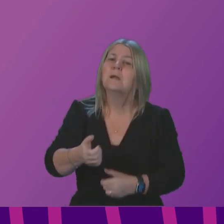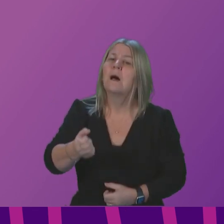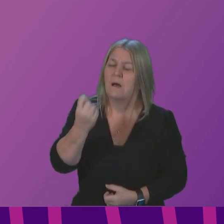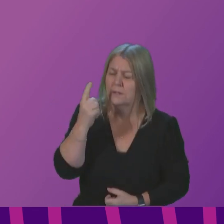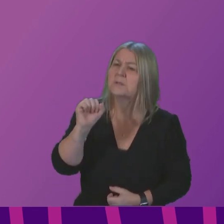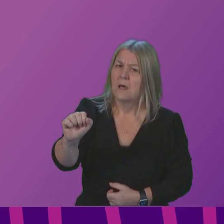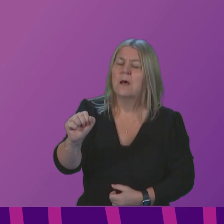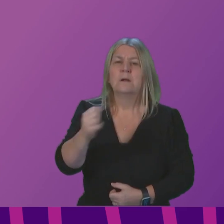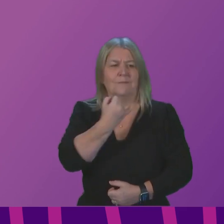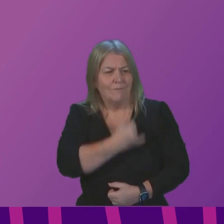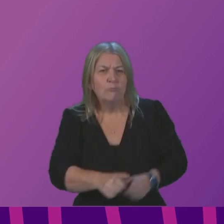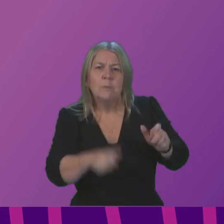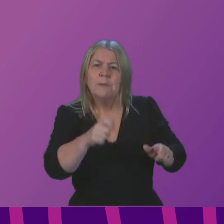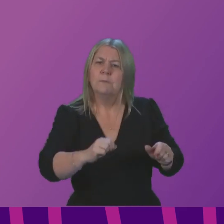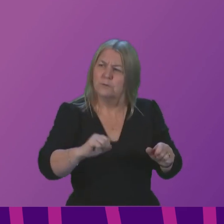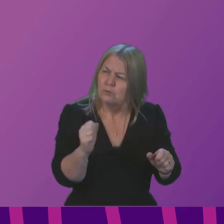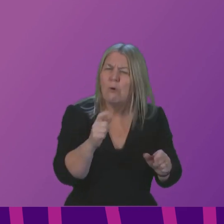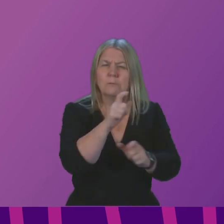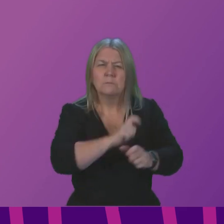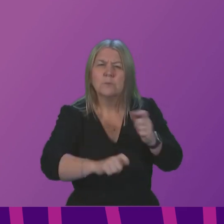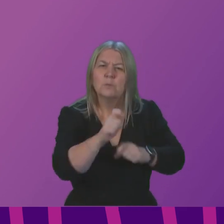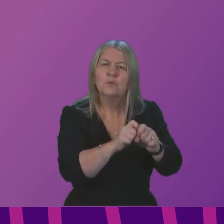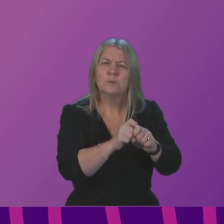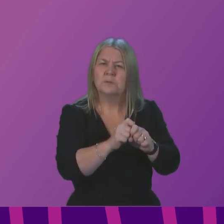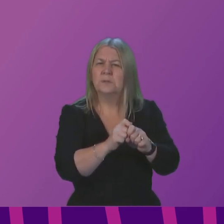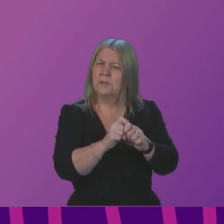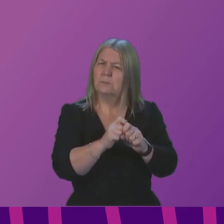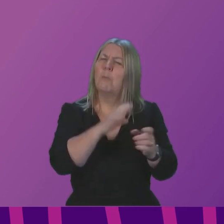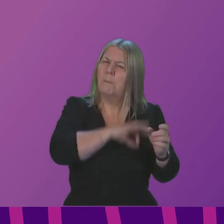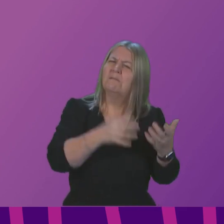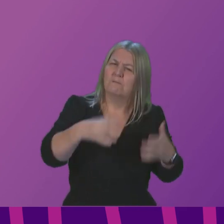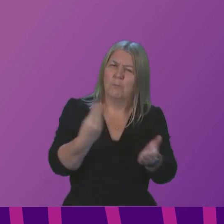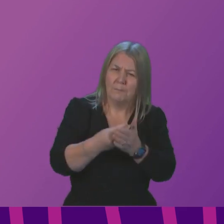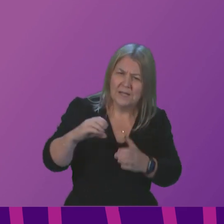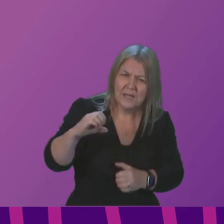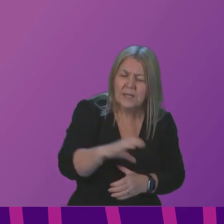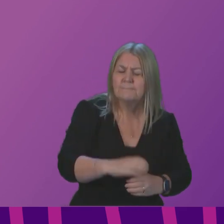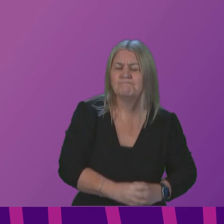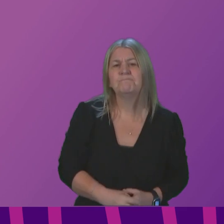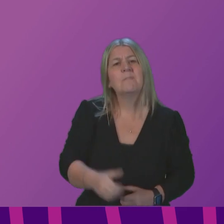vulnerable members of our communities. Recently, Rachel Moon, who is a senior solicitor at Govanhill Law Centre, said: